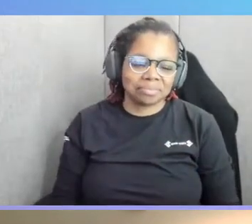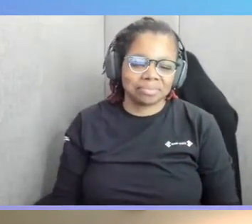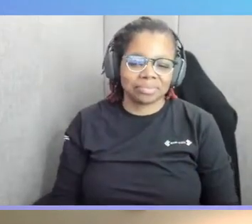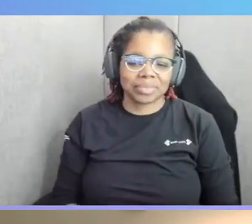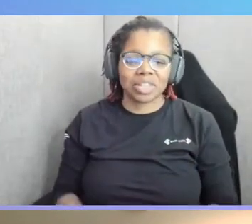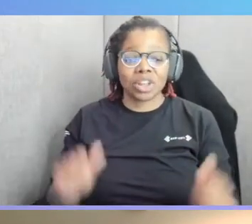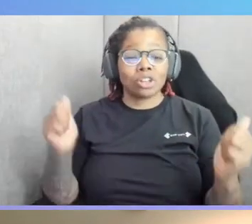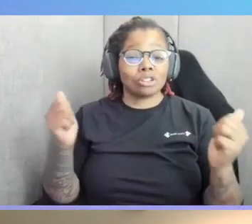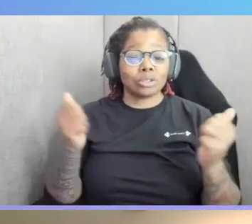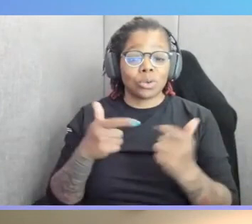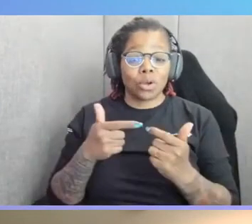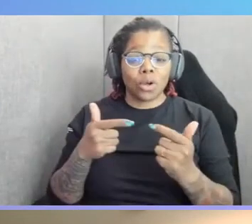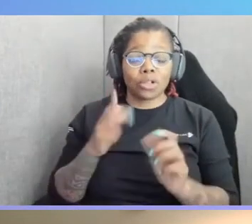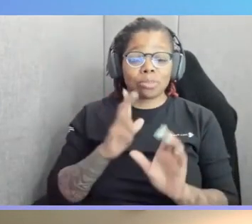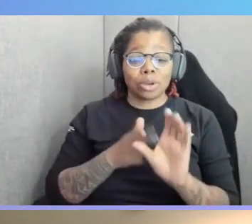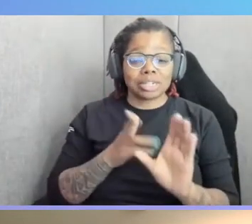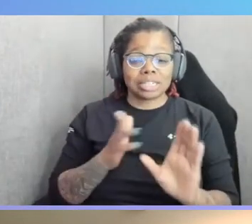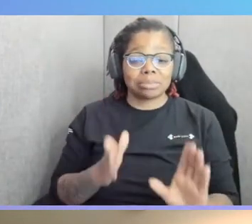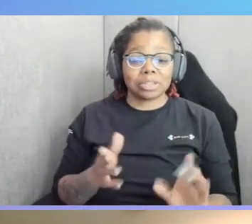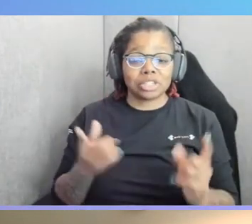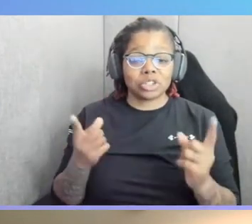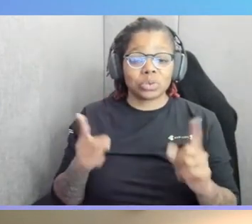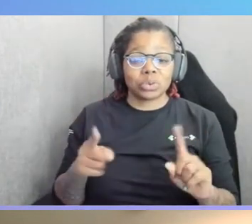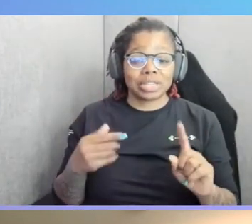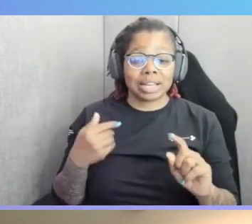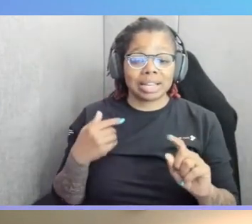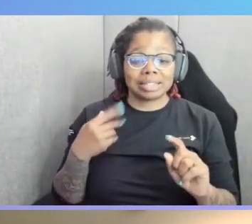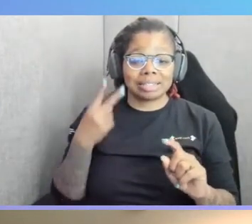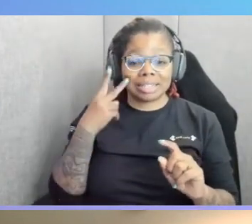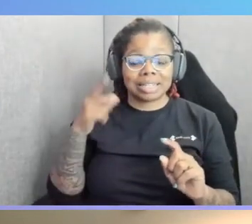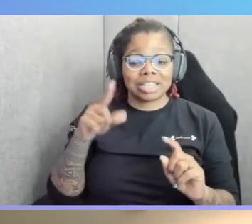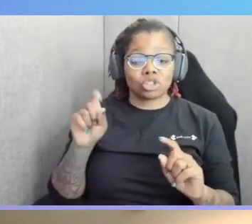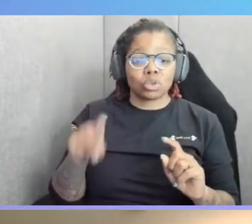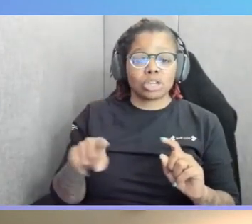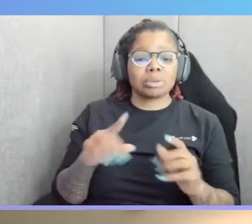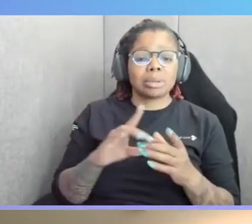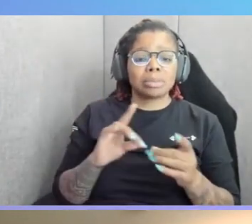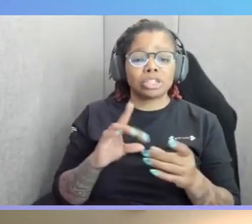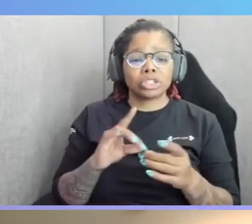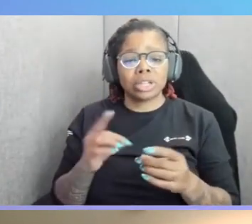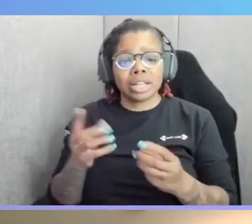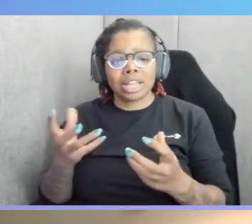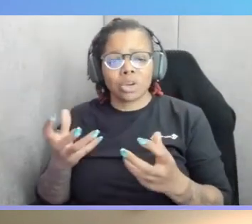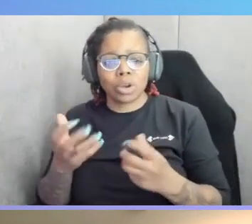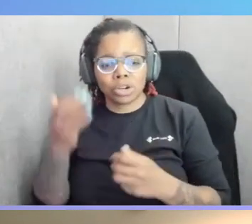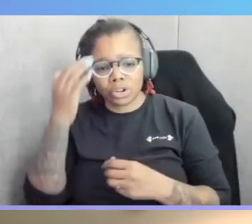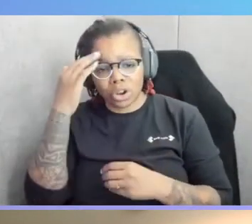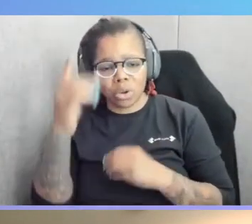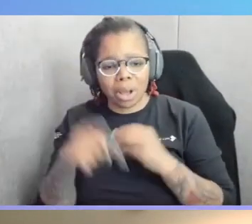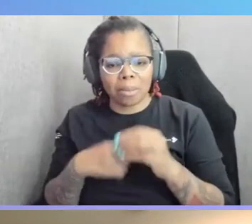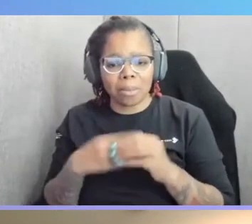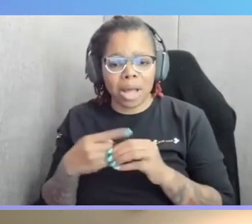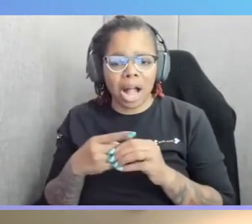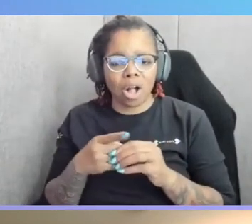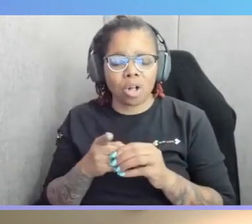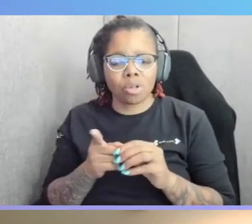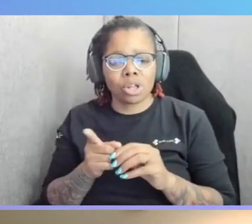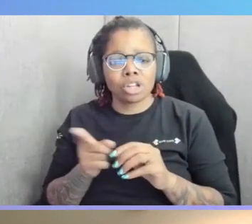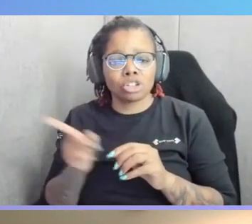participants, when presented with this question, mentioned wanting to know about directions or relationships between items.